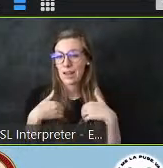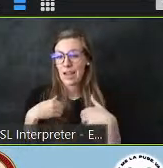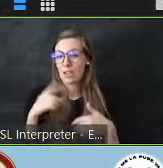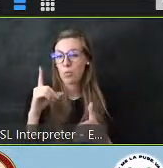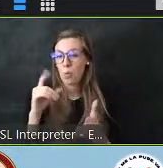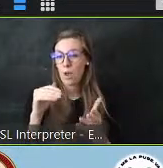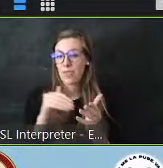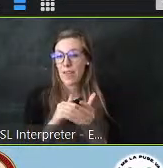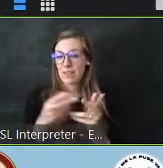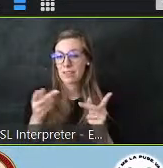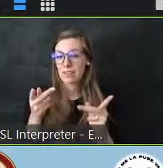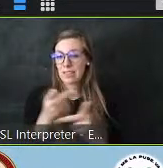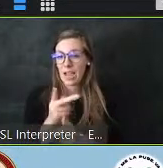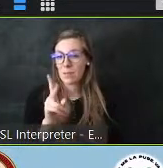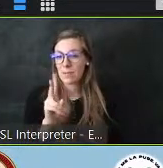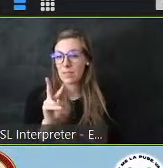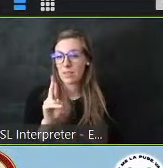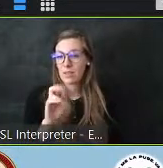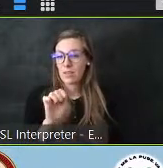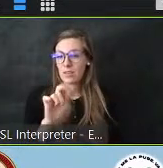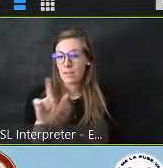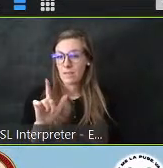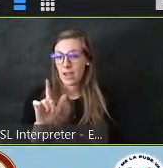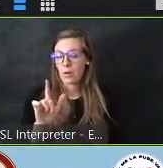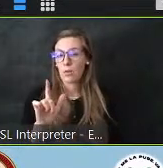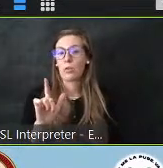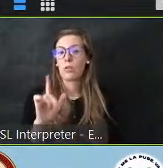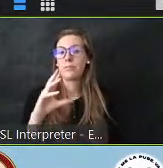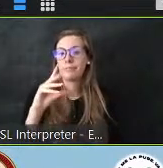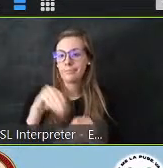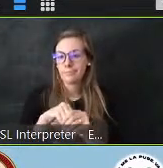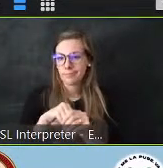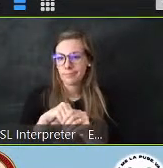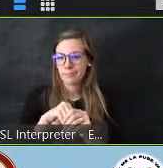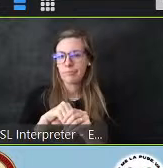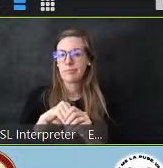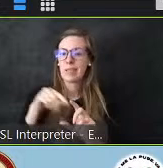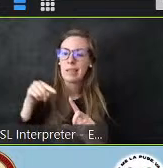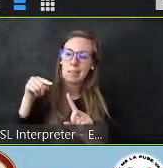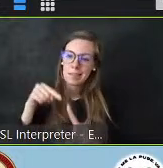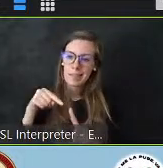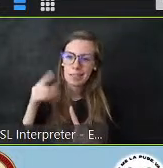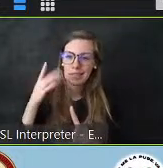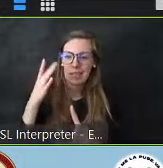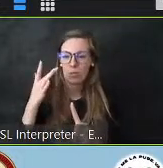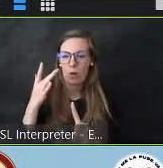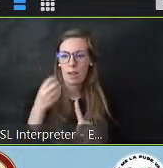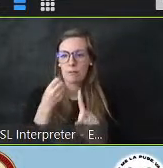This is what's contributing to all the base the increase in cases.